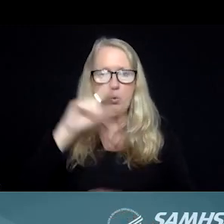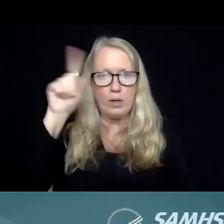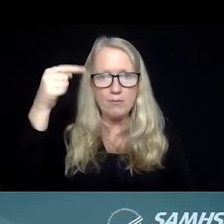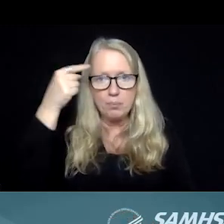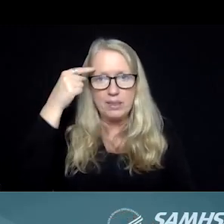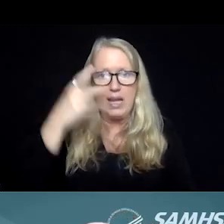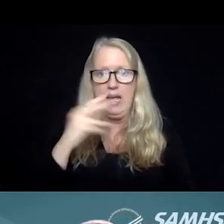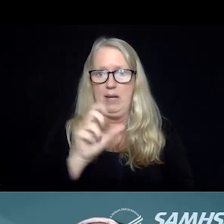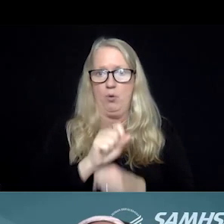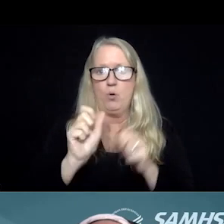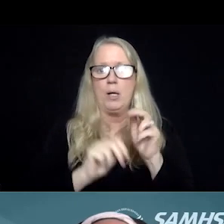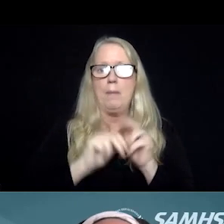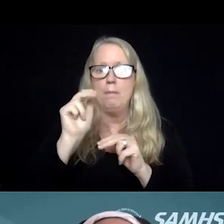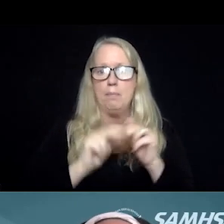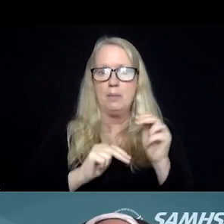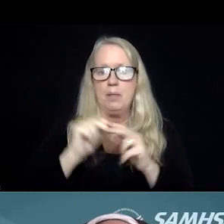AND WORKING ON BUILDING THAT CRISIS CONTINUUM.